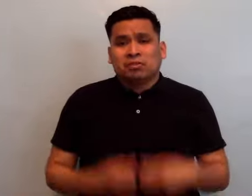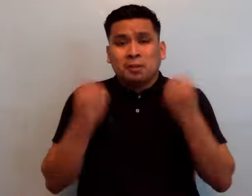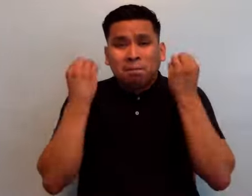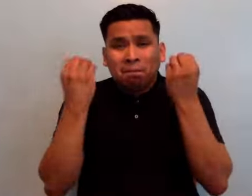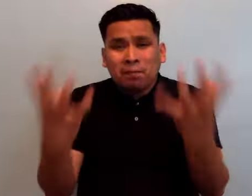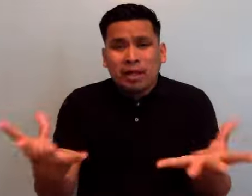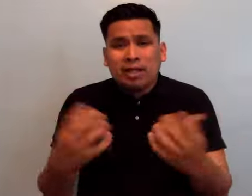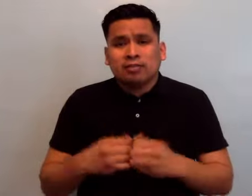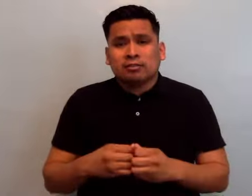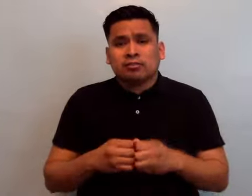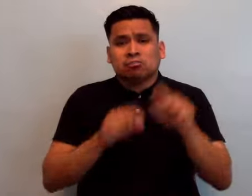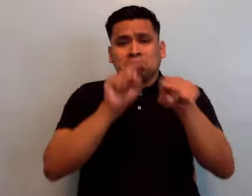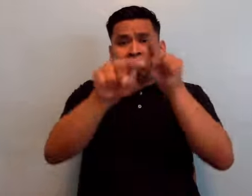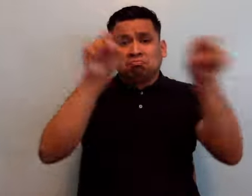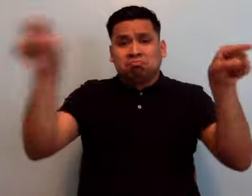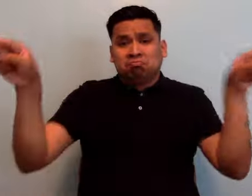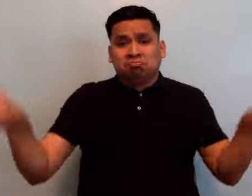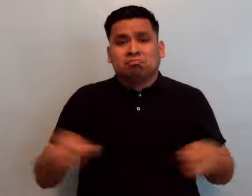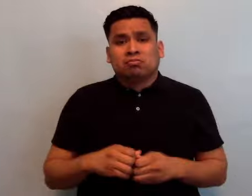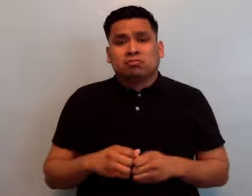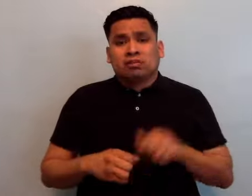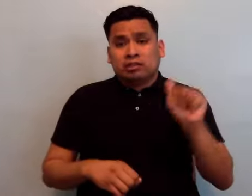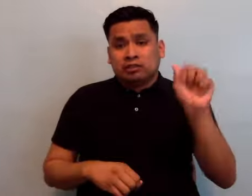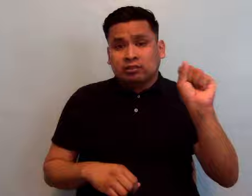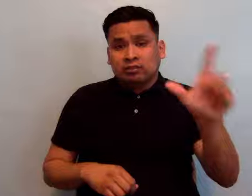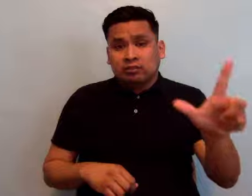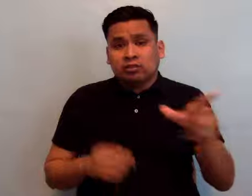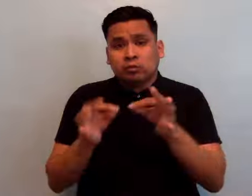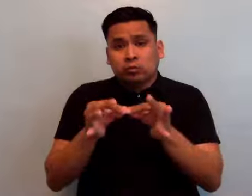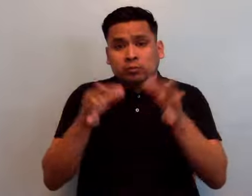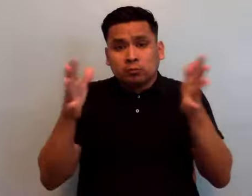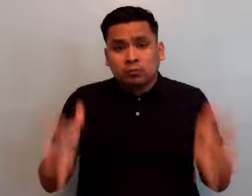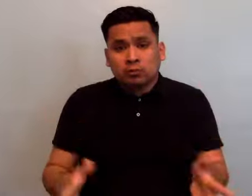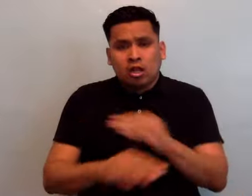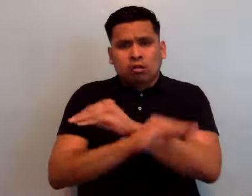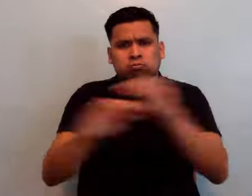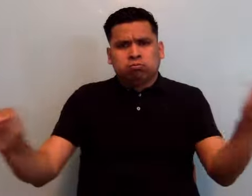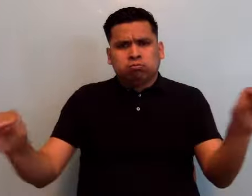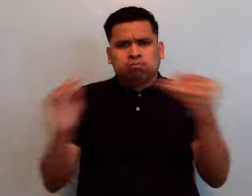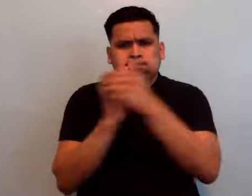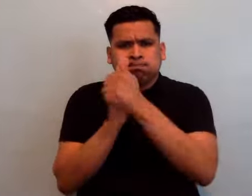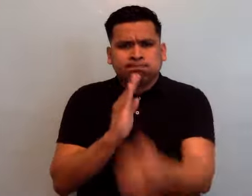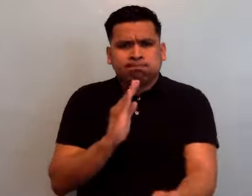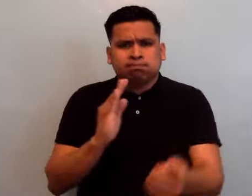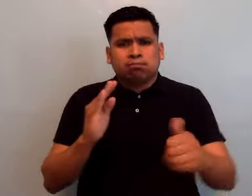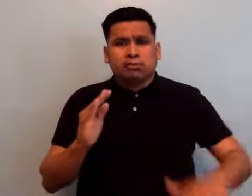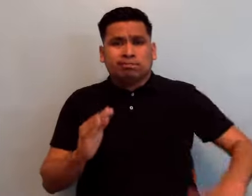Many ASL interpreters are not fluent or native users of ASL;